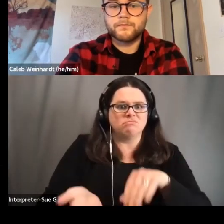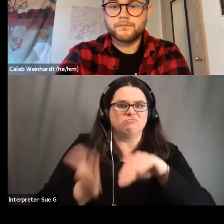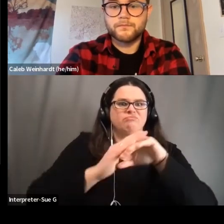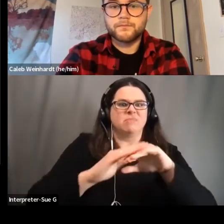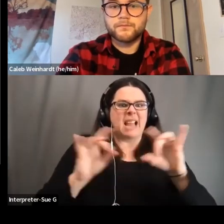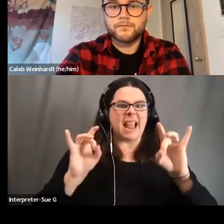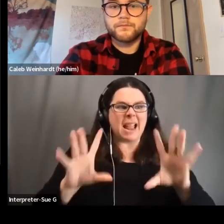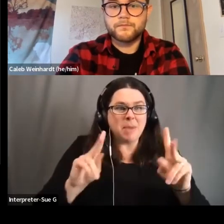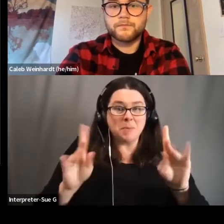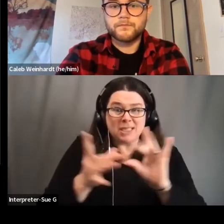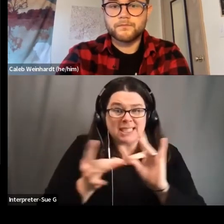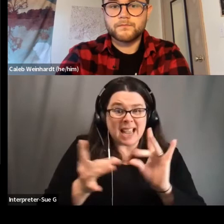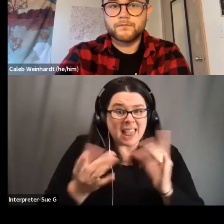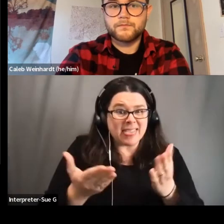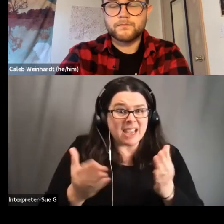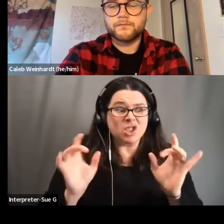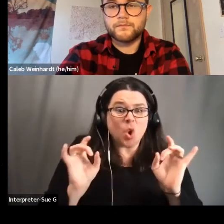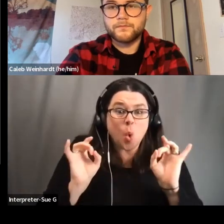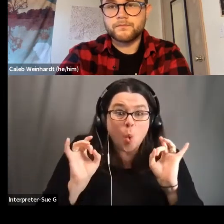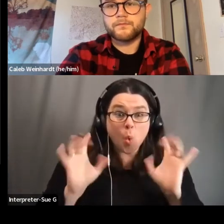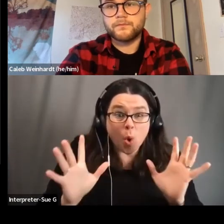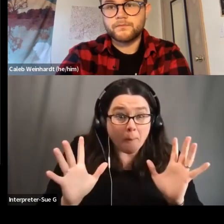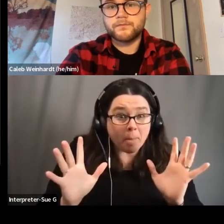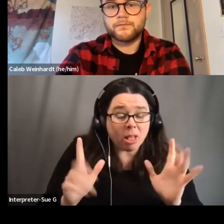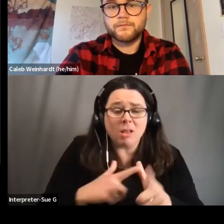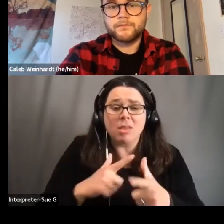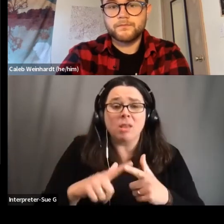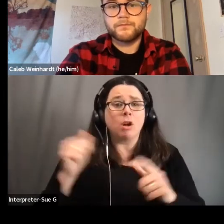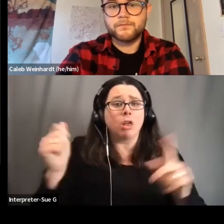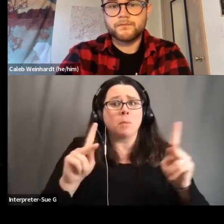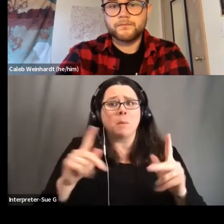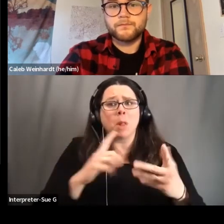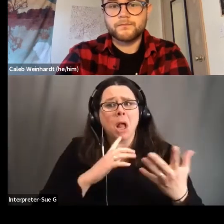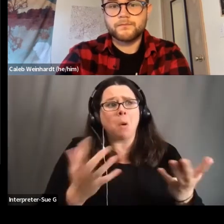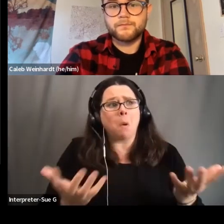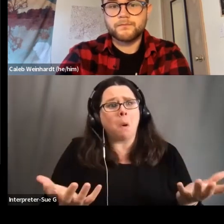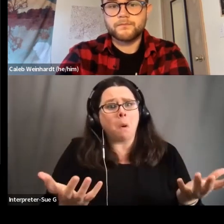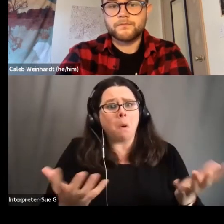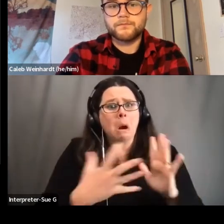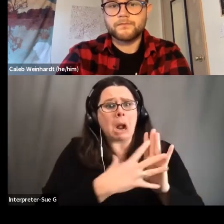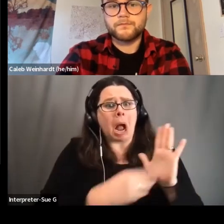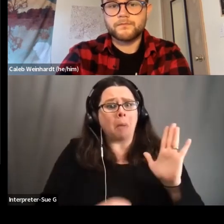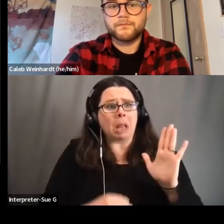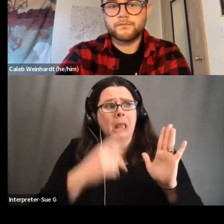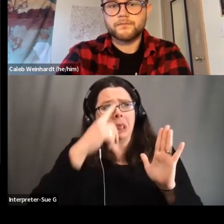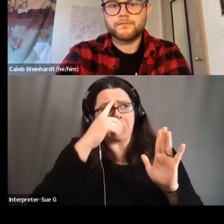that are just horrible and then other people are like kind of copying that. They're thinking,